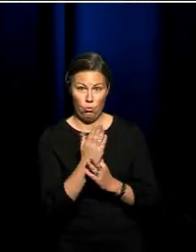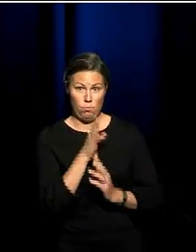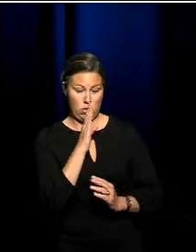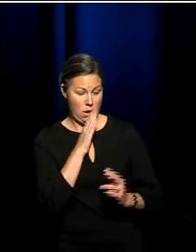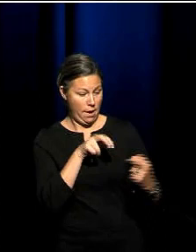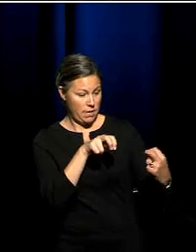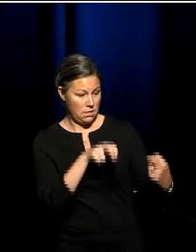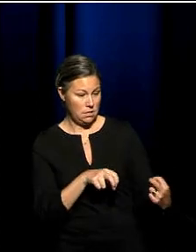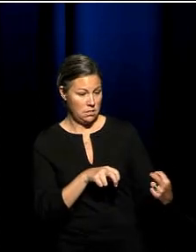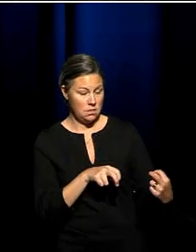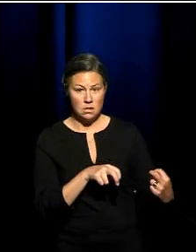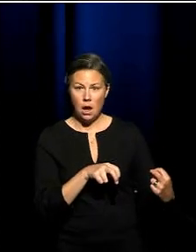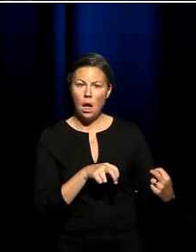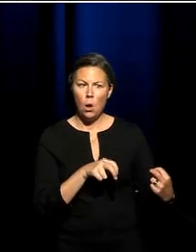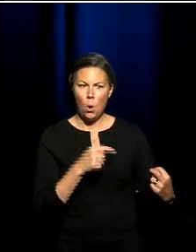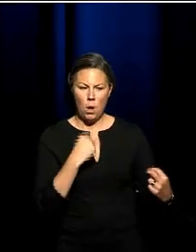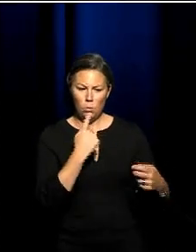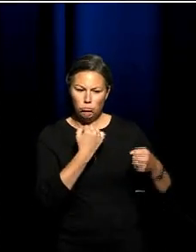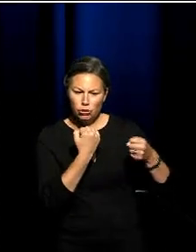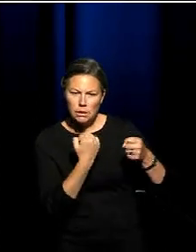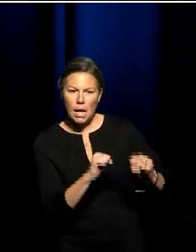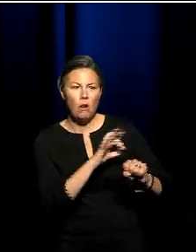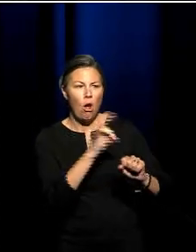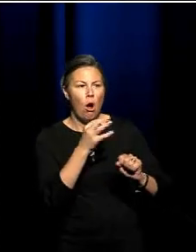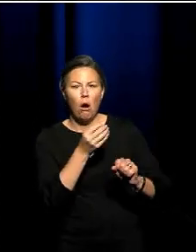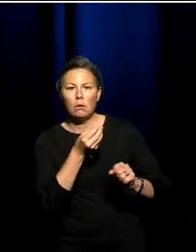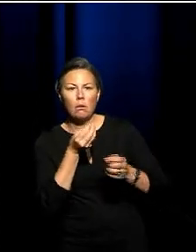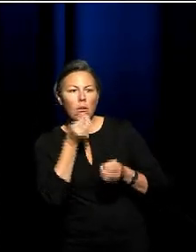witnesses before the Commission. Recognizing the sensitivity of these